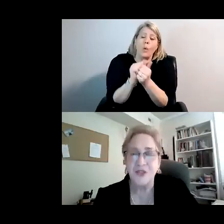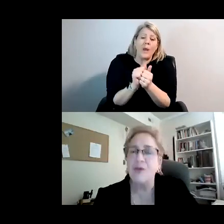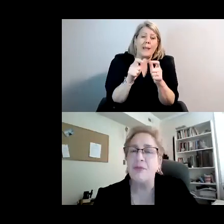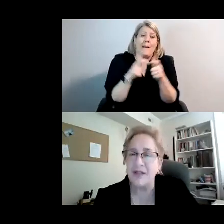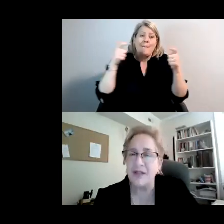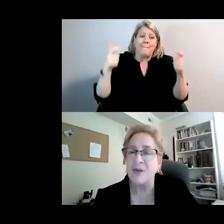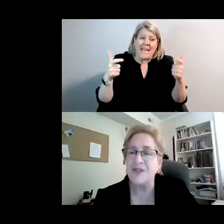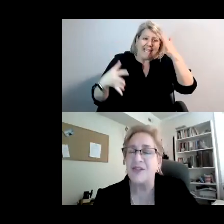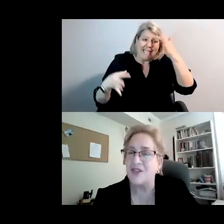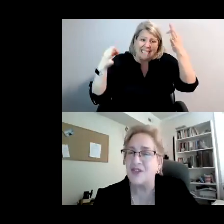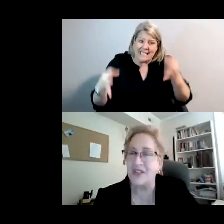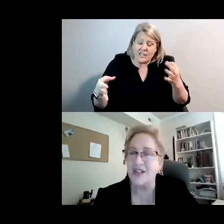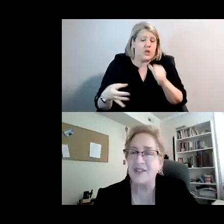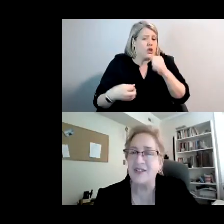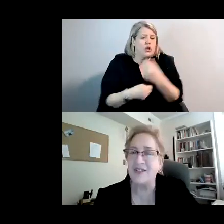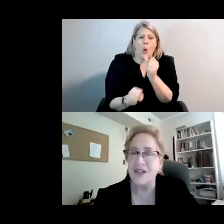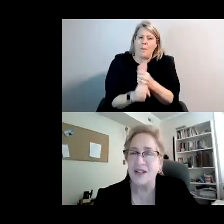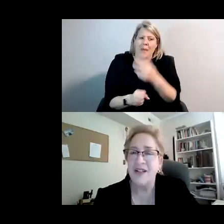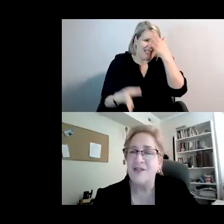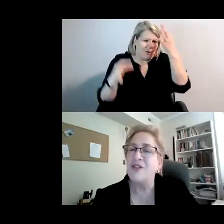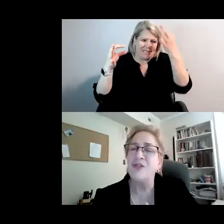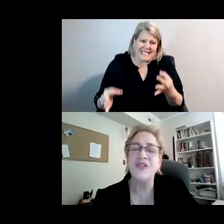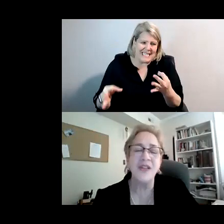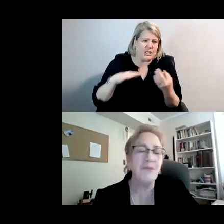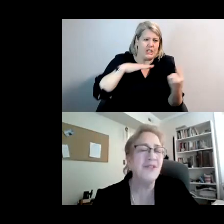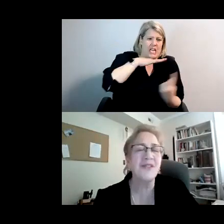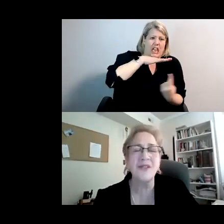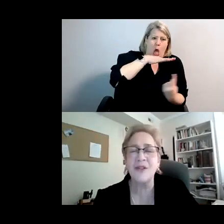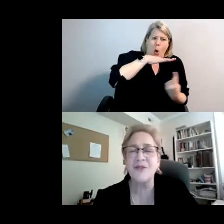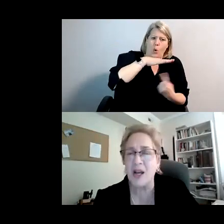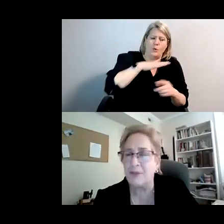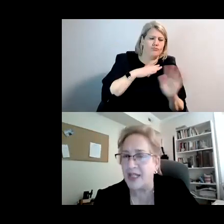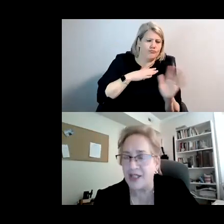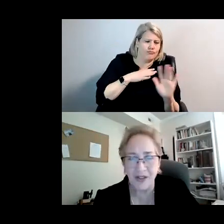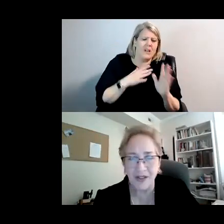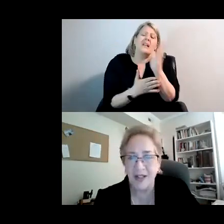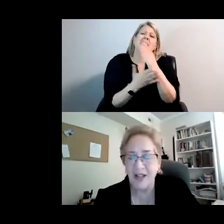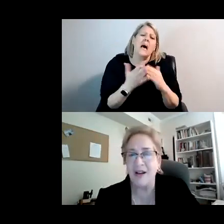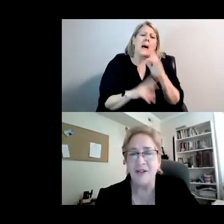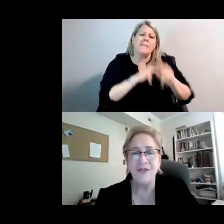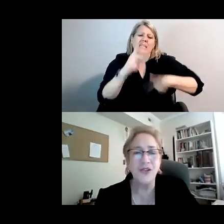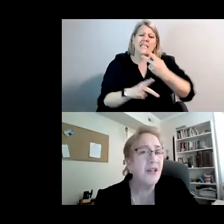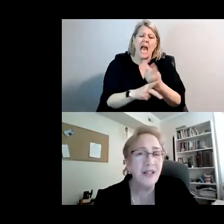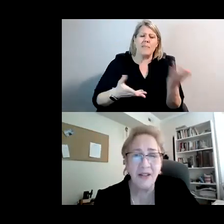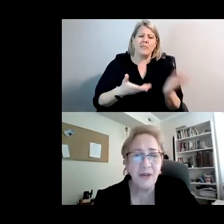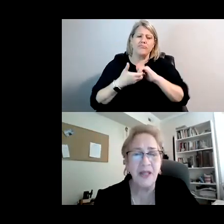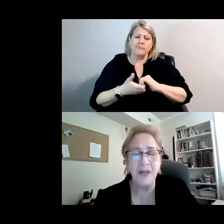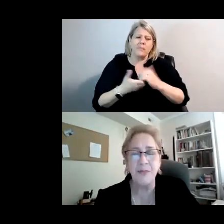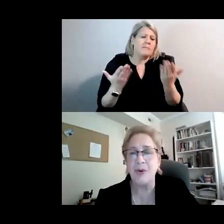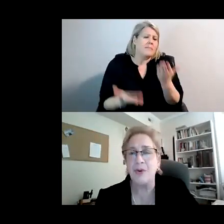don't make those decisions in isolation. They do some sort of combination of talking to other people,